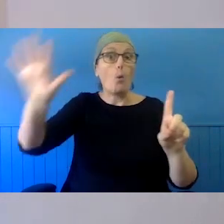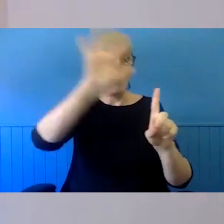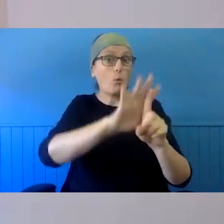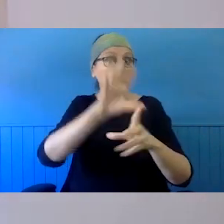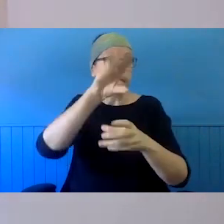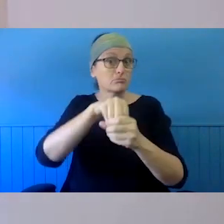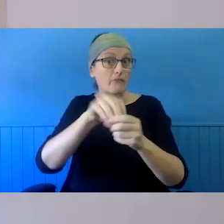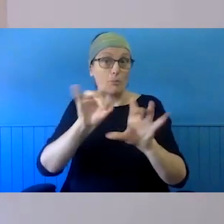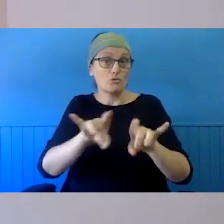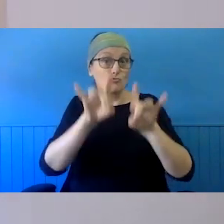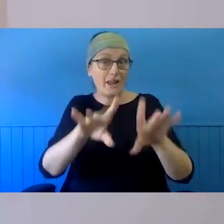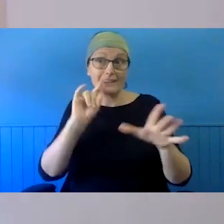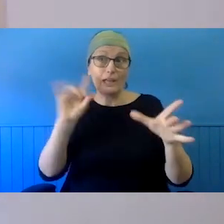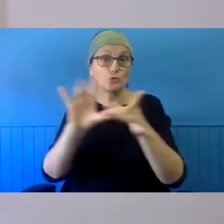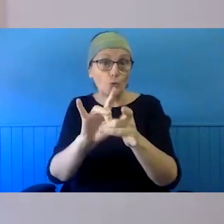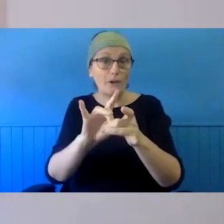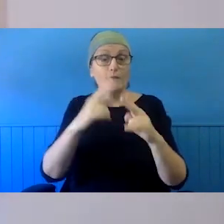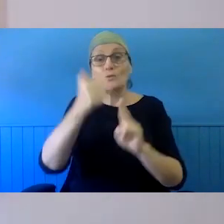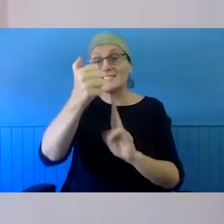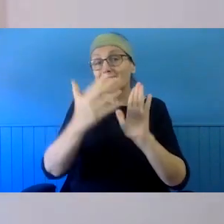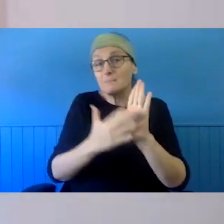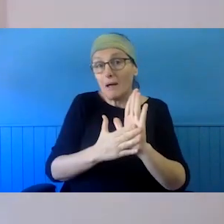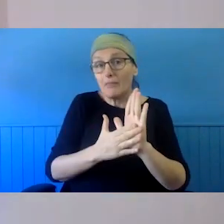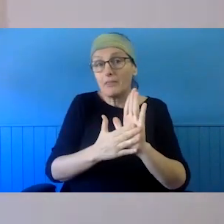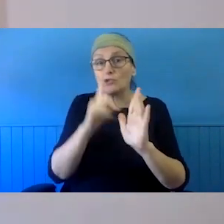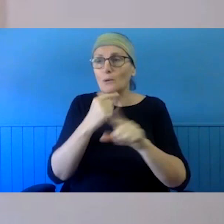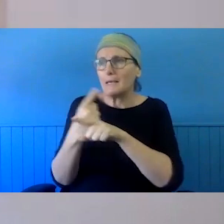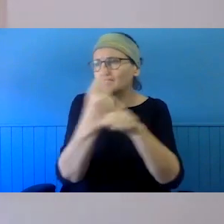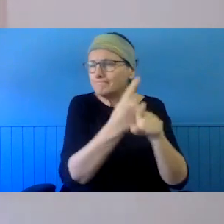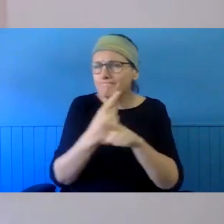evolve your business models. Under the expert facilitation and guidance